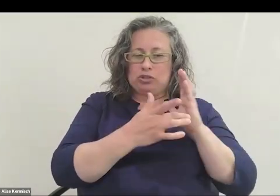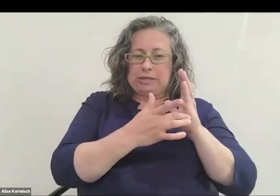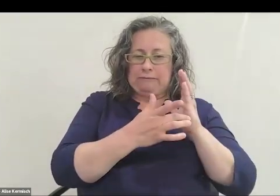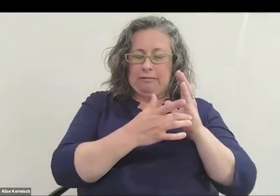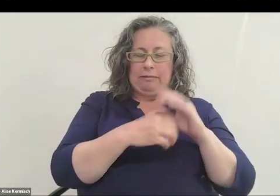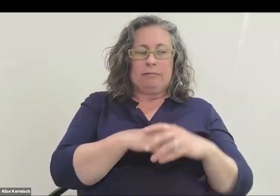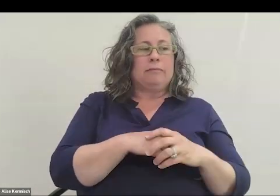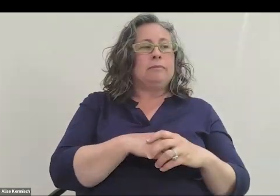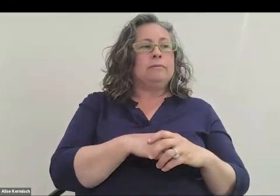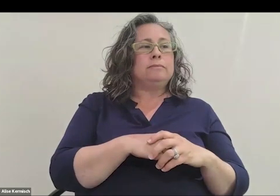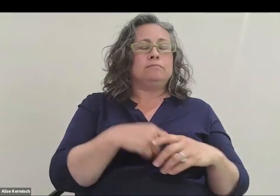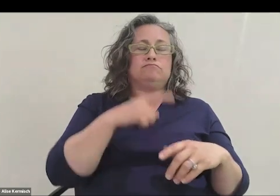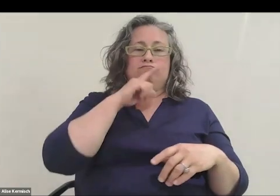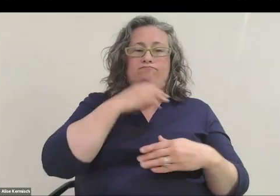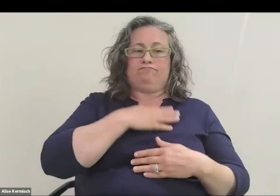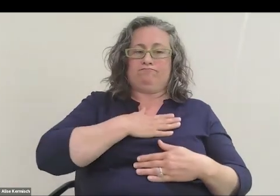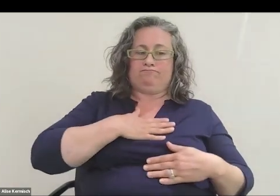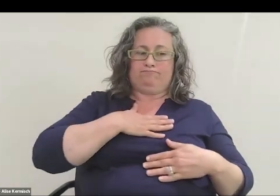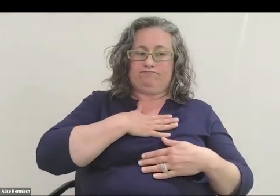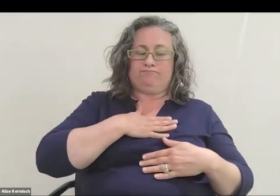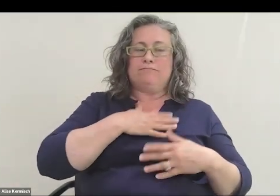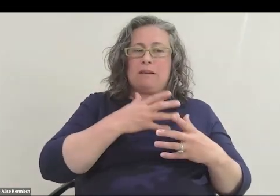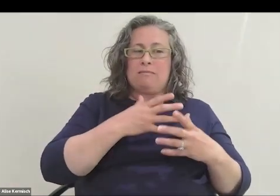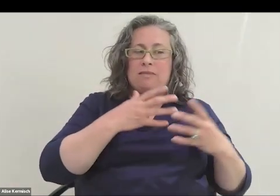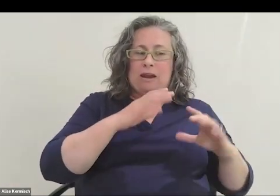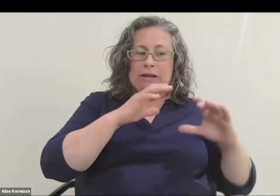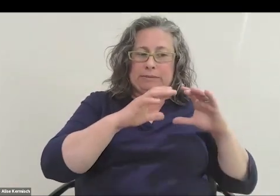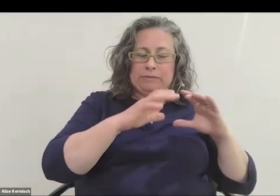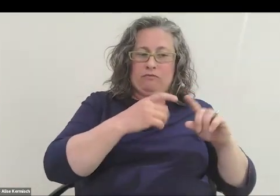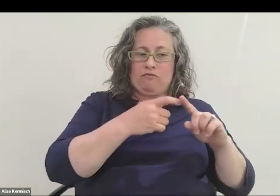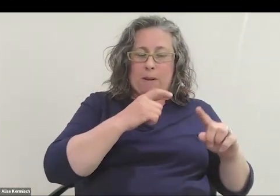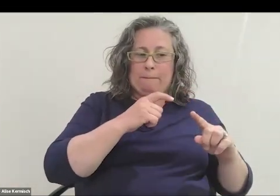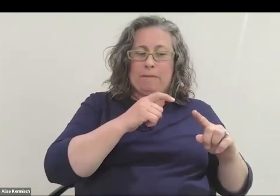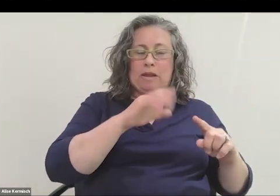I really appreciate a lot of the conversation coming out of communication first.